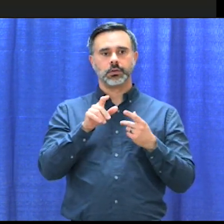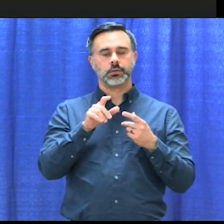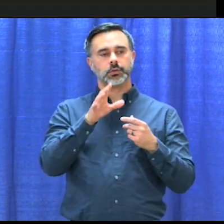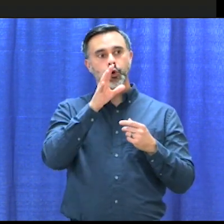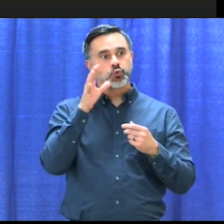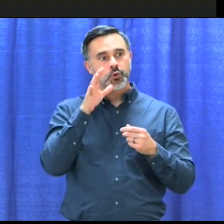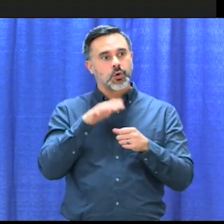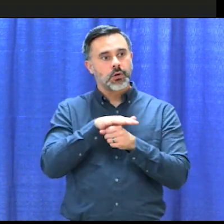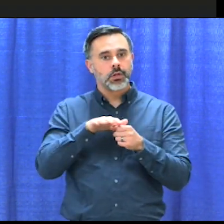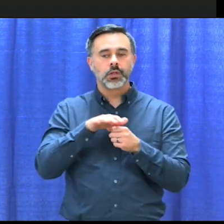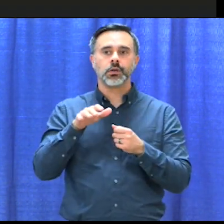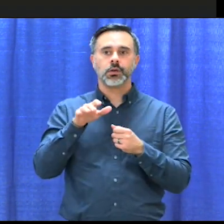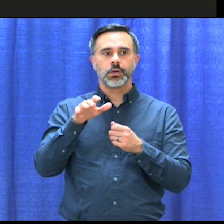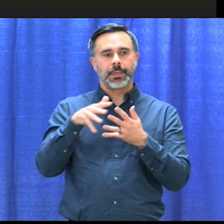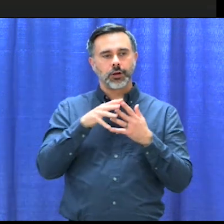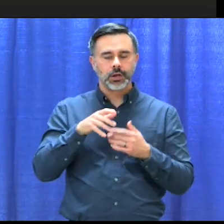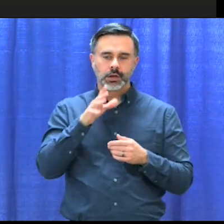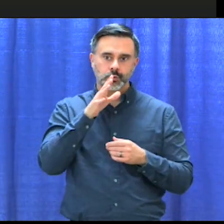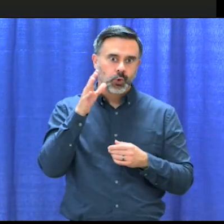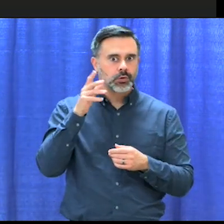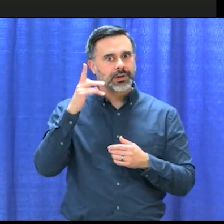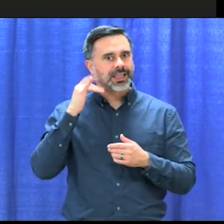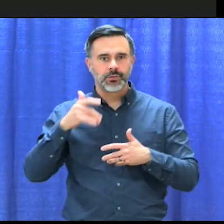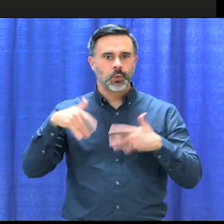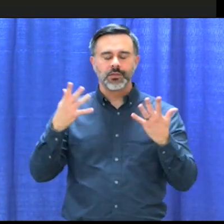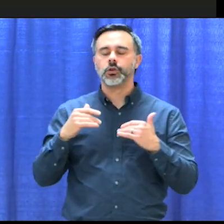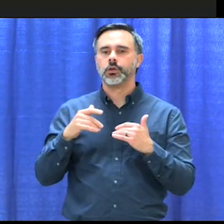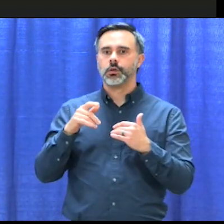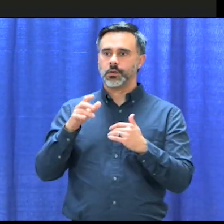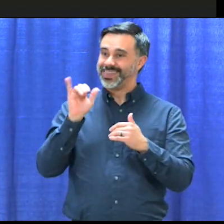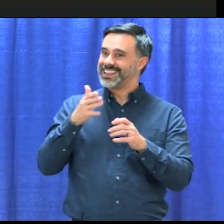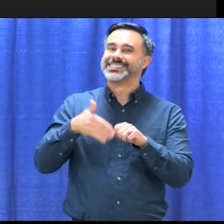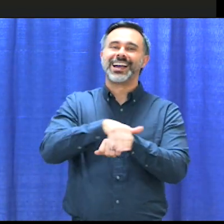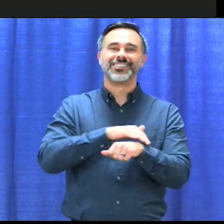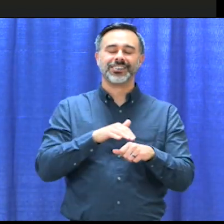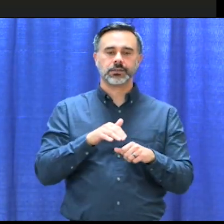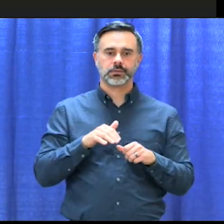or California or whatever you want to say covered that isn't our district.